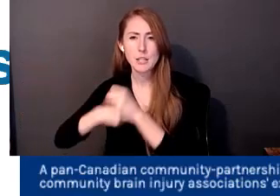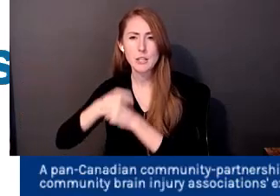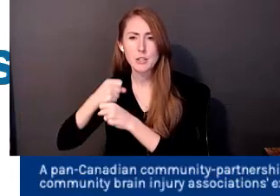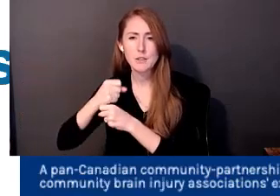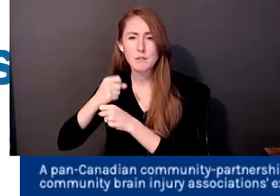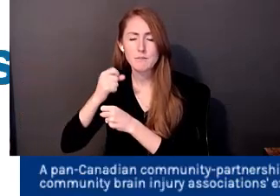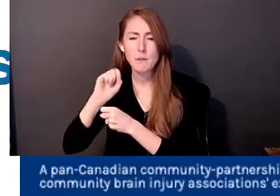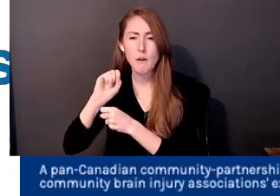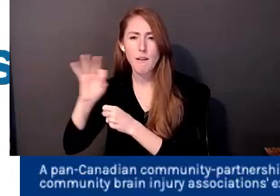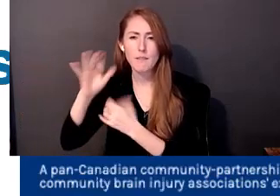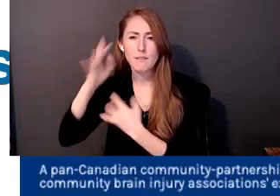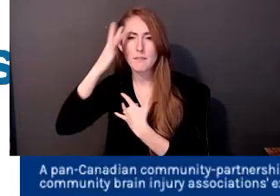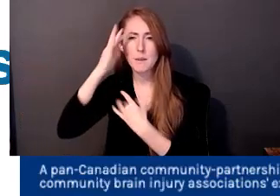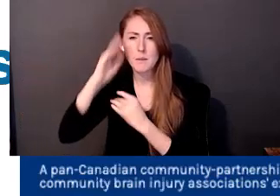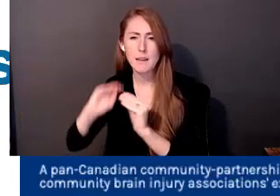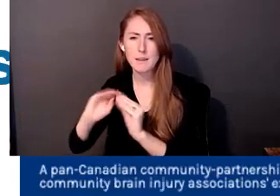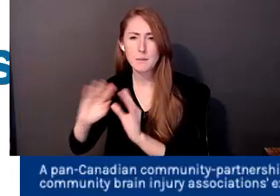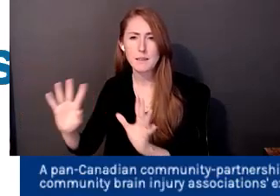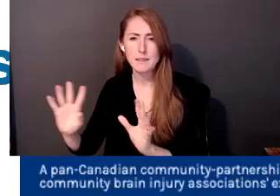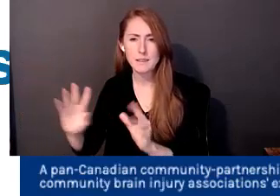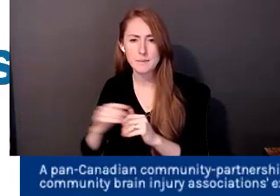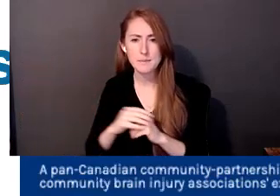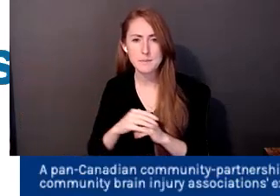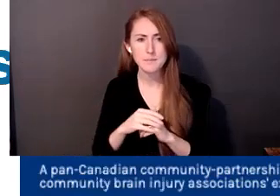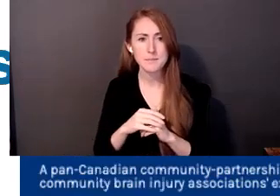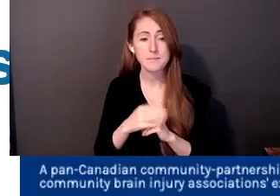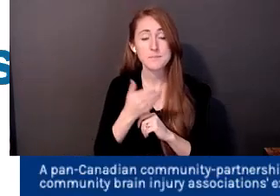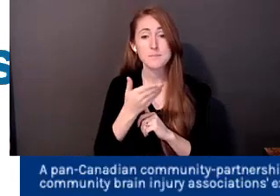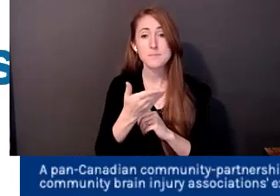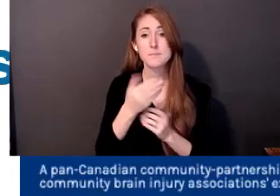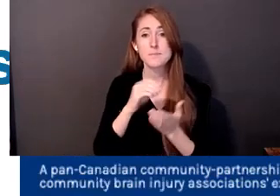So these documents were made for brain injury associations,